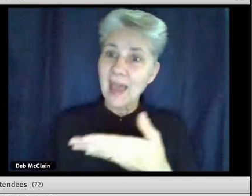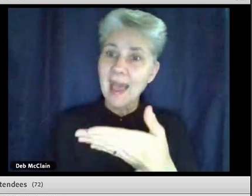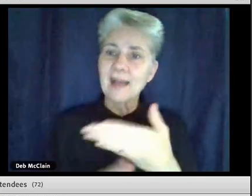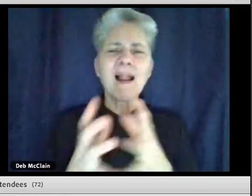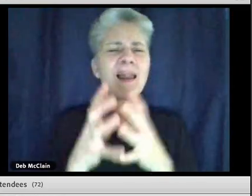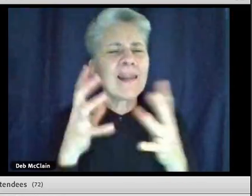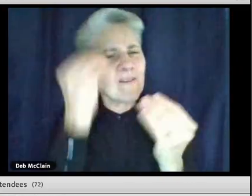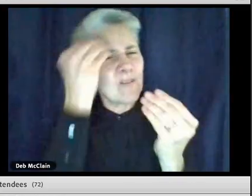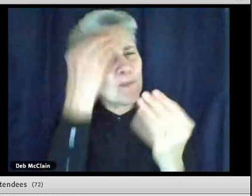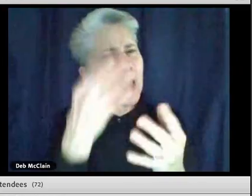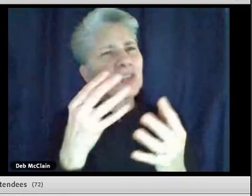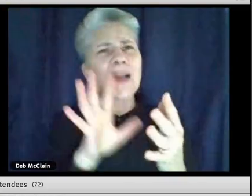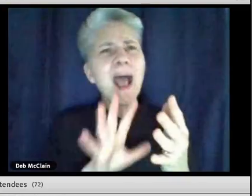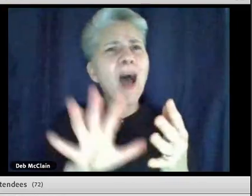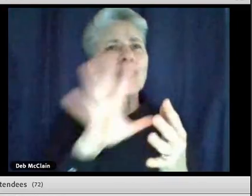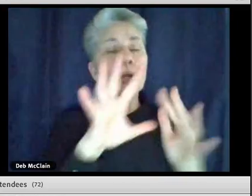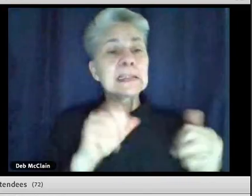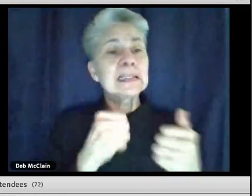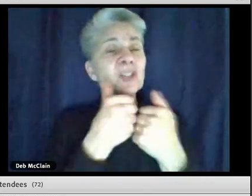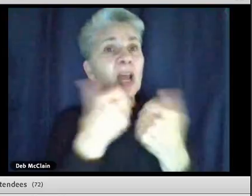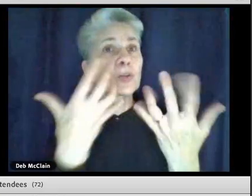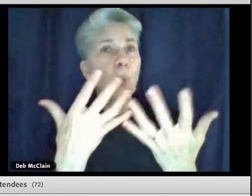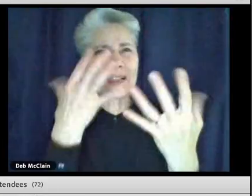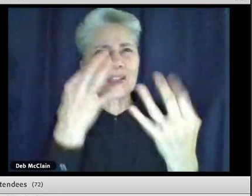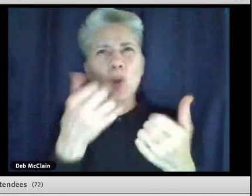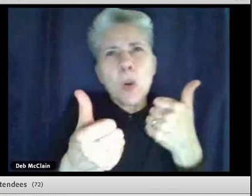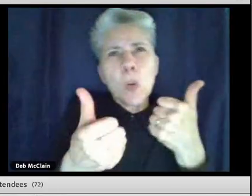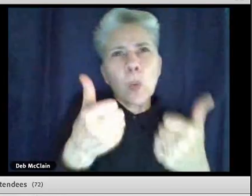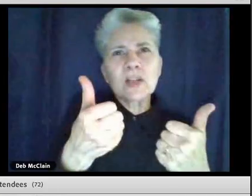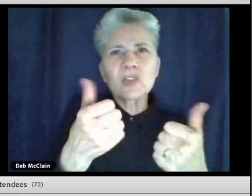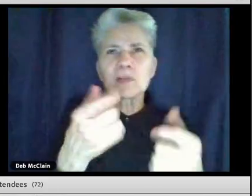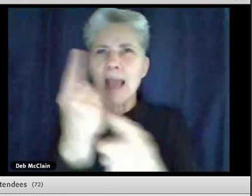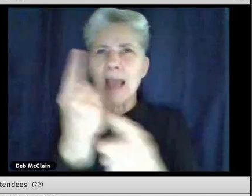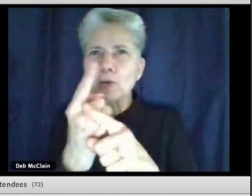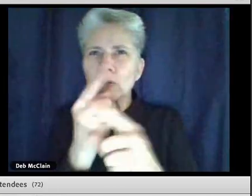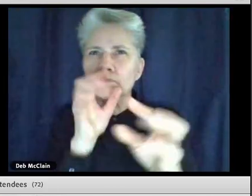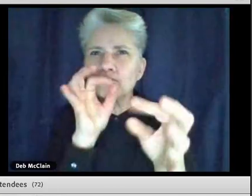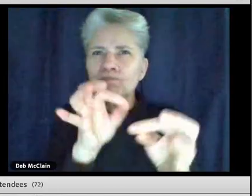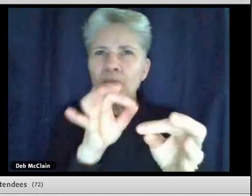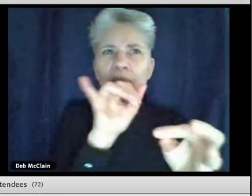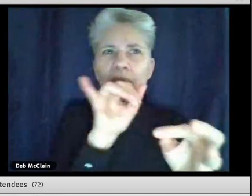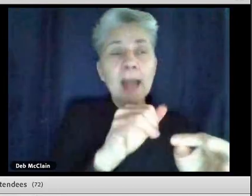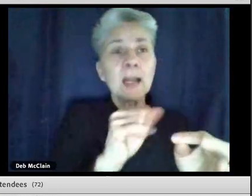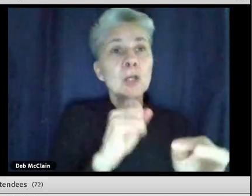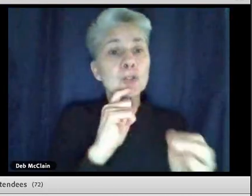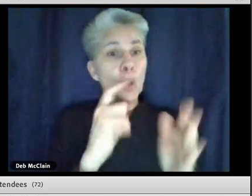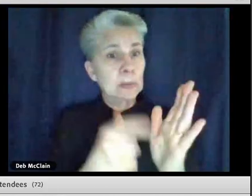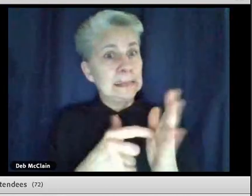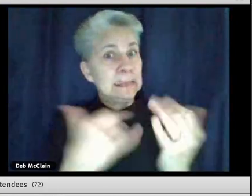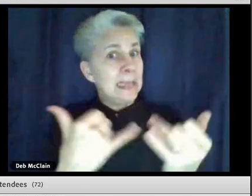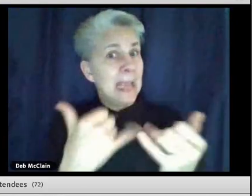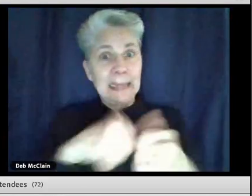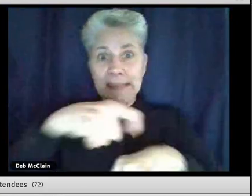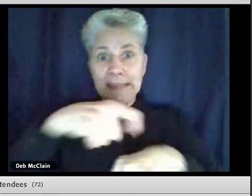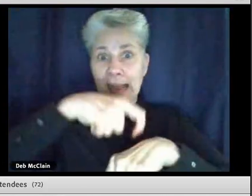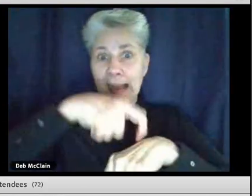You know, this is our lives as librarians, right? "There's a ton of information out there. The challenge is trying to determine which information is accurate."